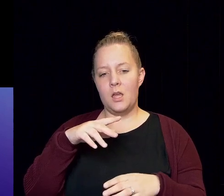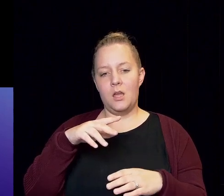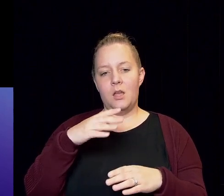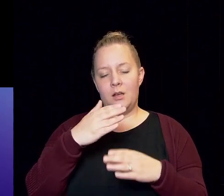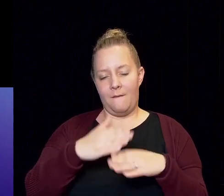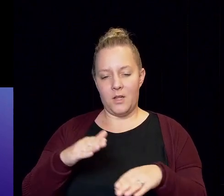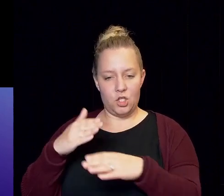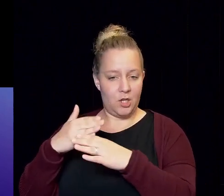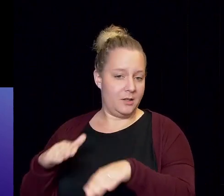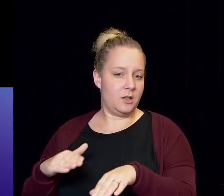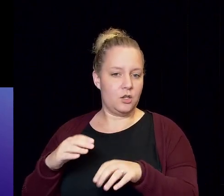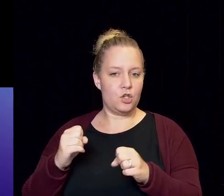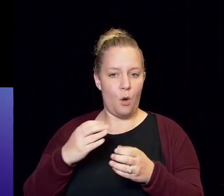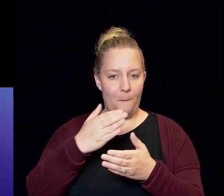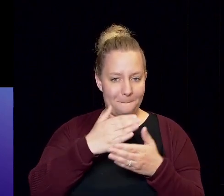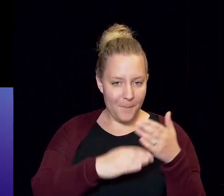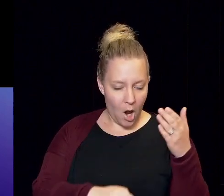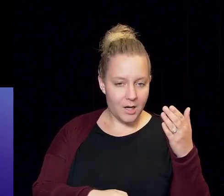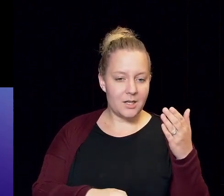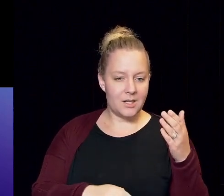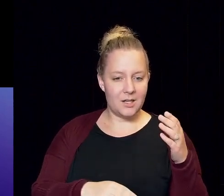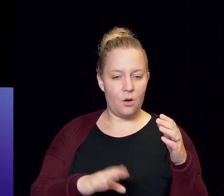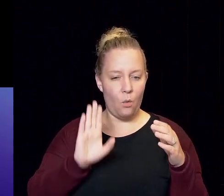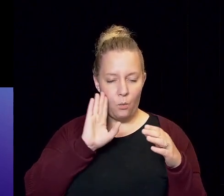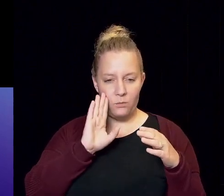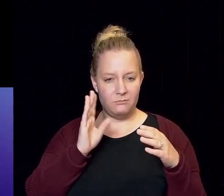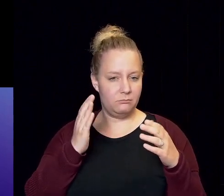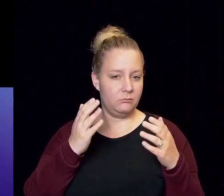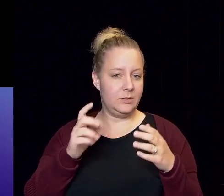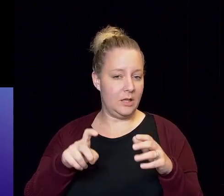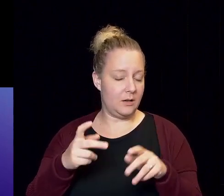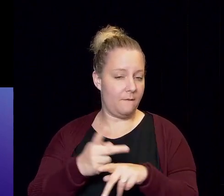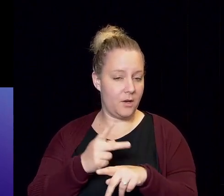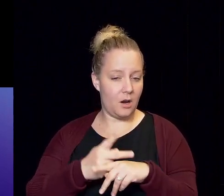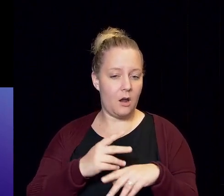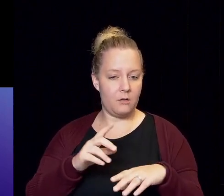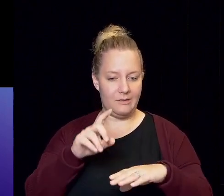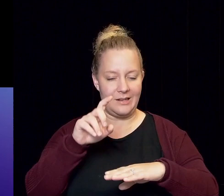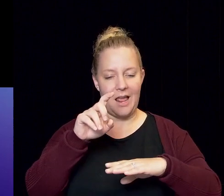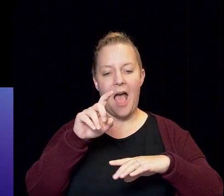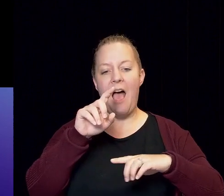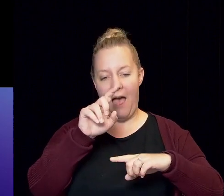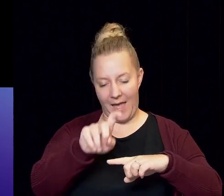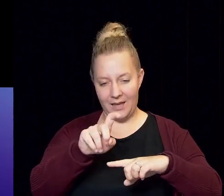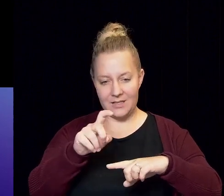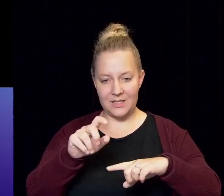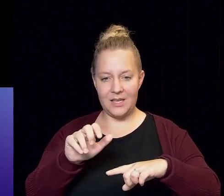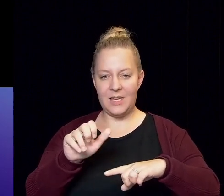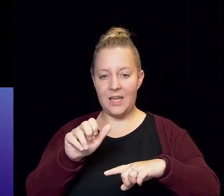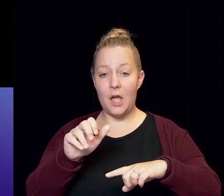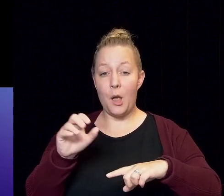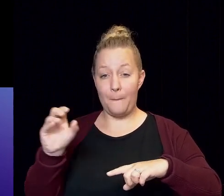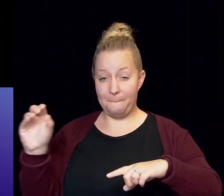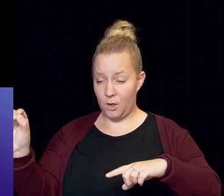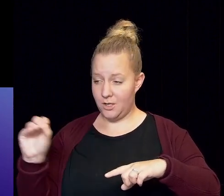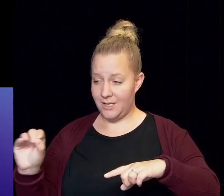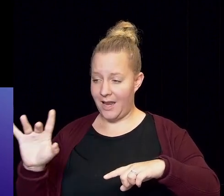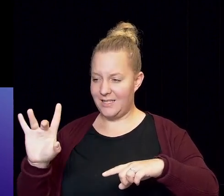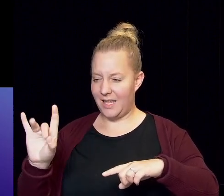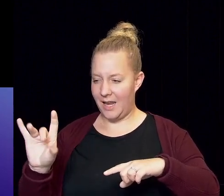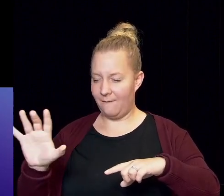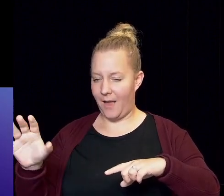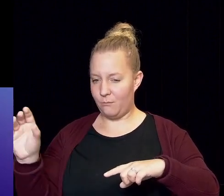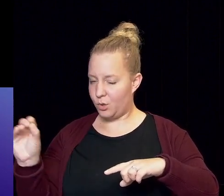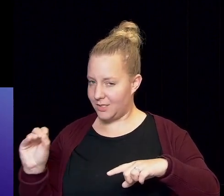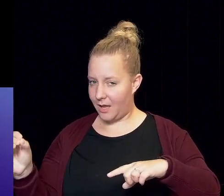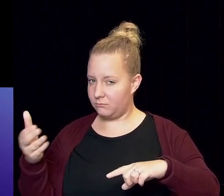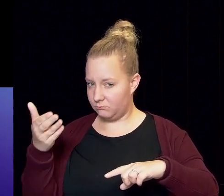to find that. So, I'll just use like x or any sort of variable. Our percent is 85%, right up there.